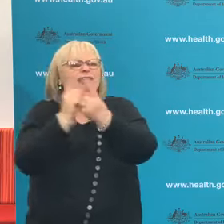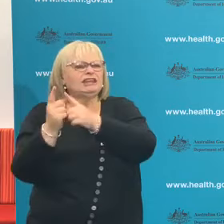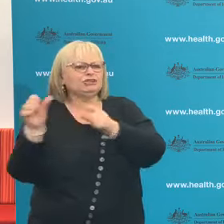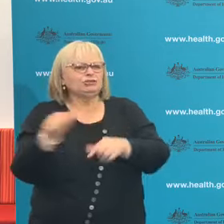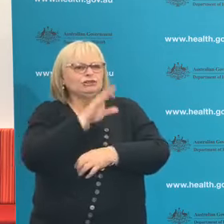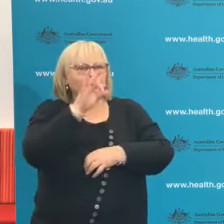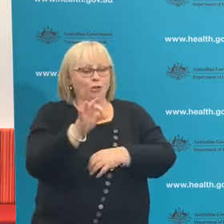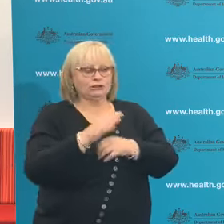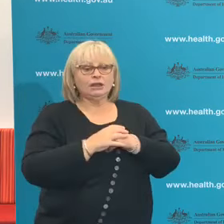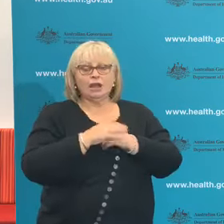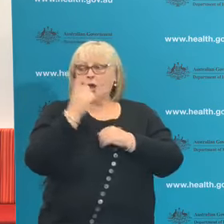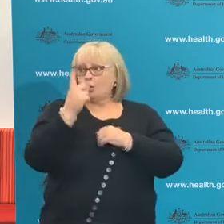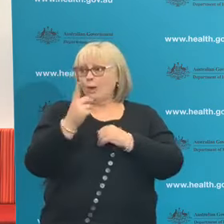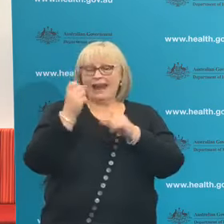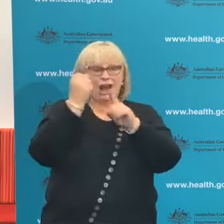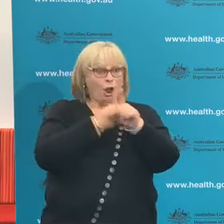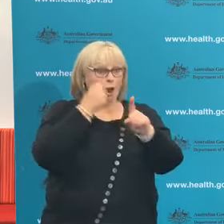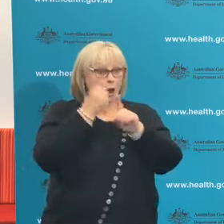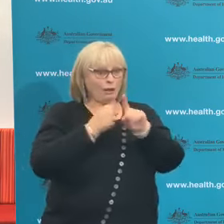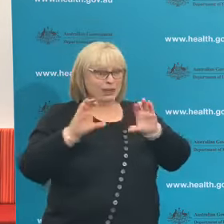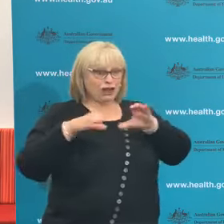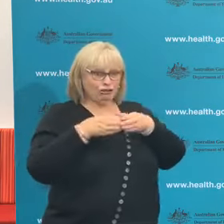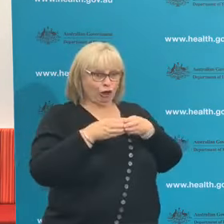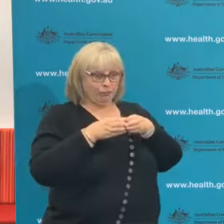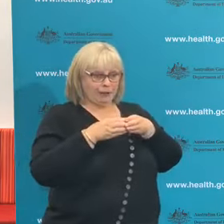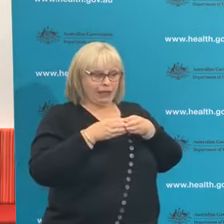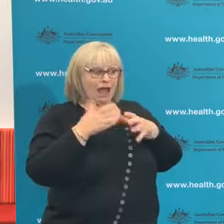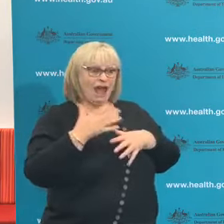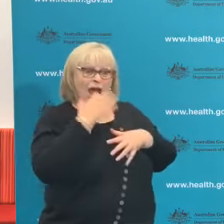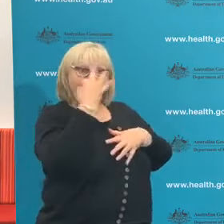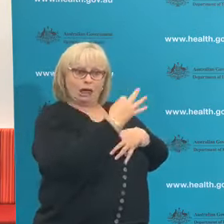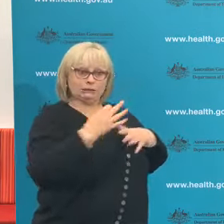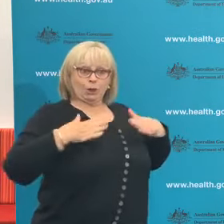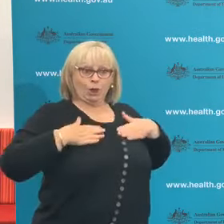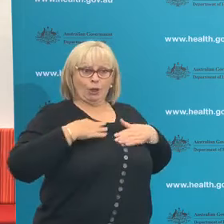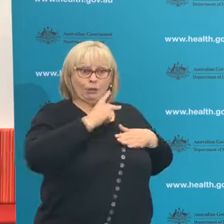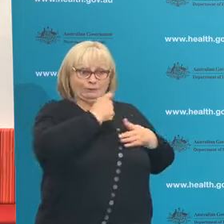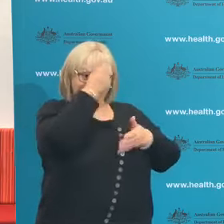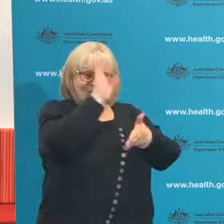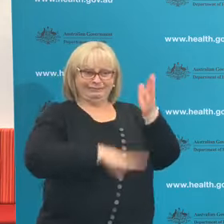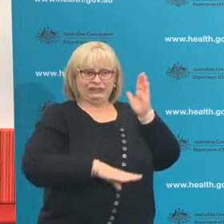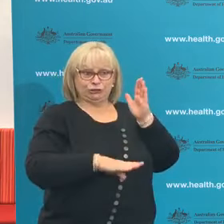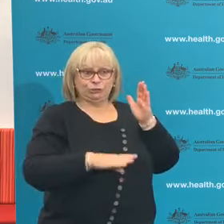group is asking health officials to change their scientific advice to suit what they want?